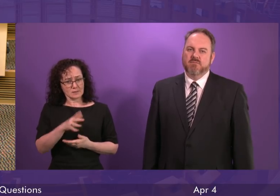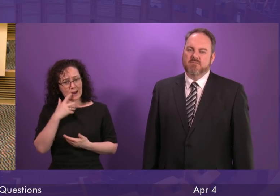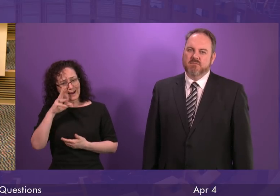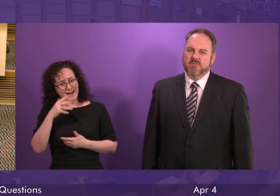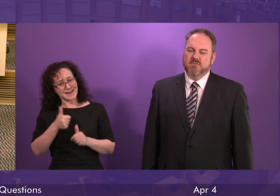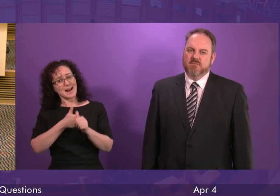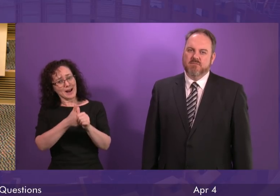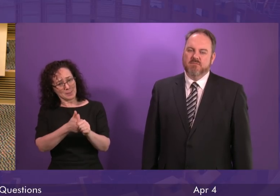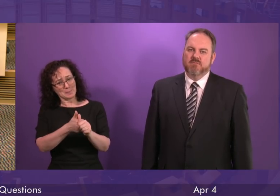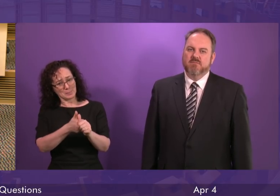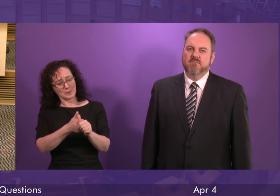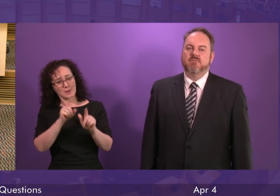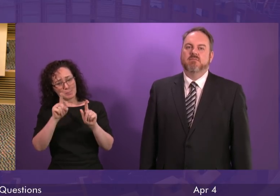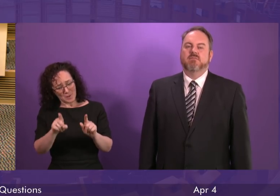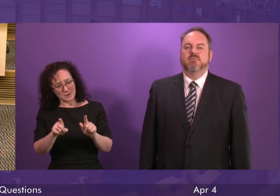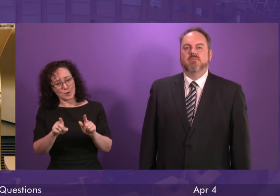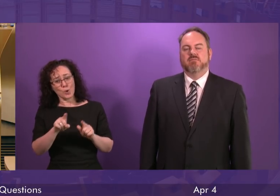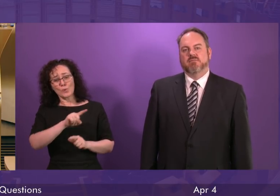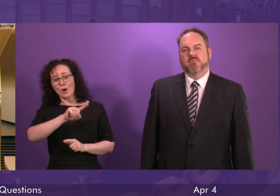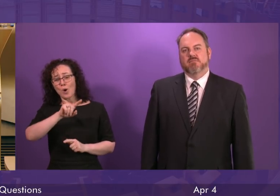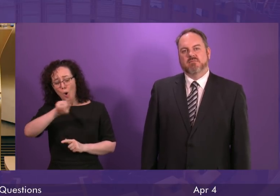If we are to be serious about this issue, all of us must be serious about it, and we